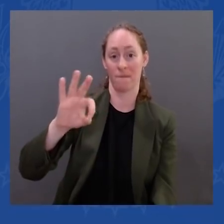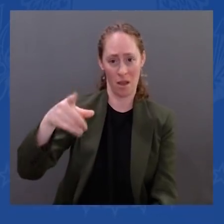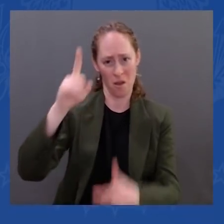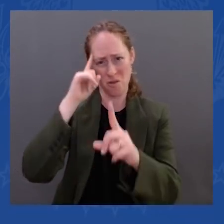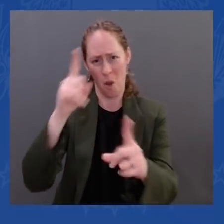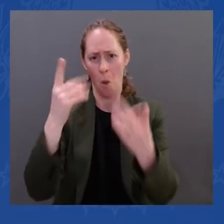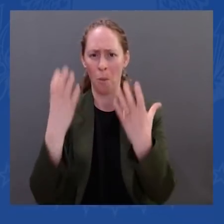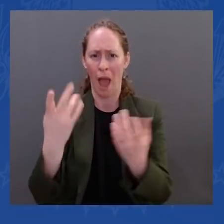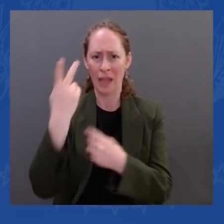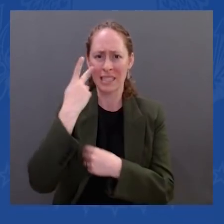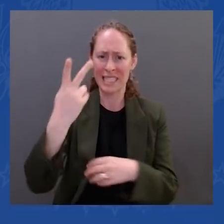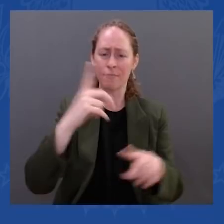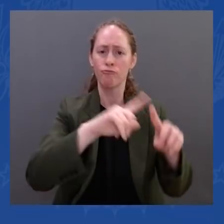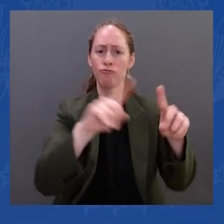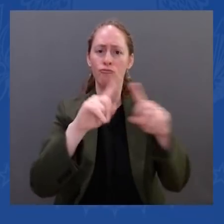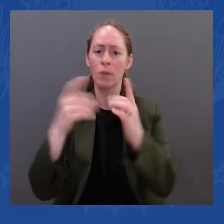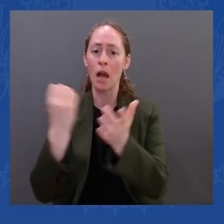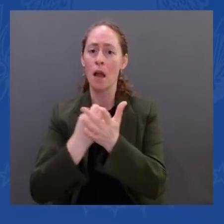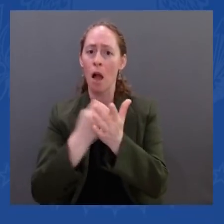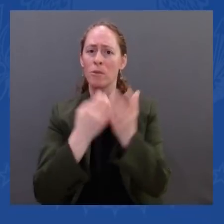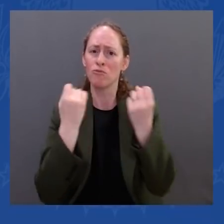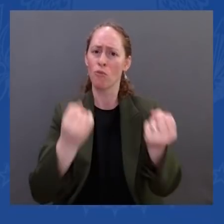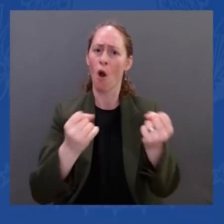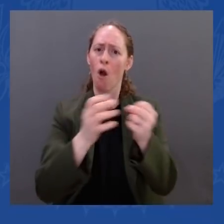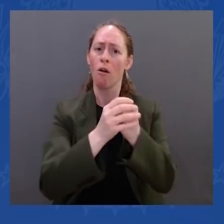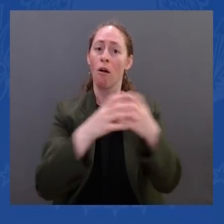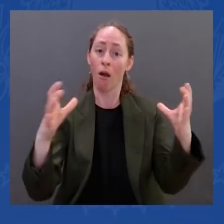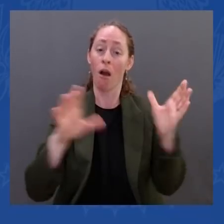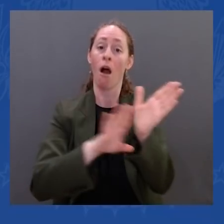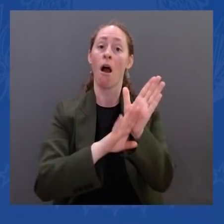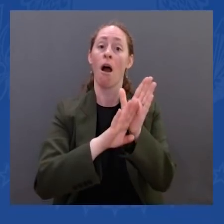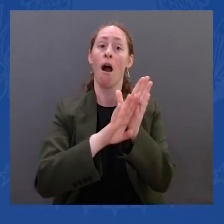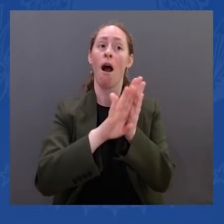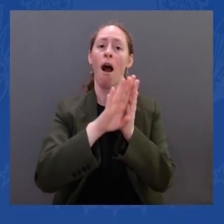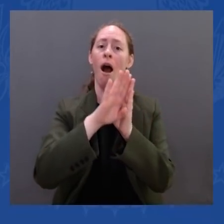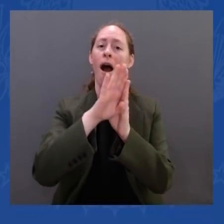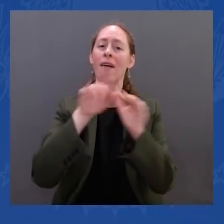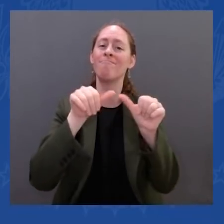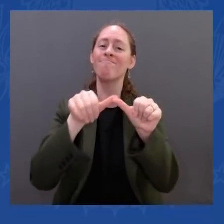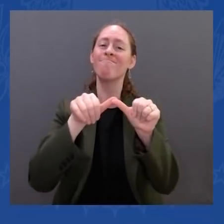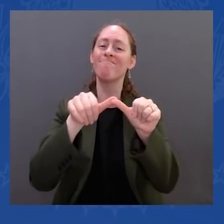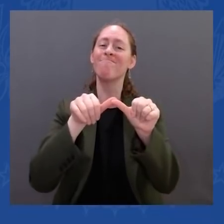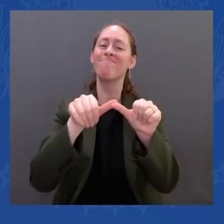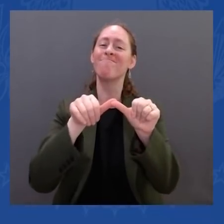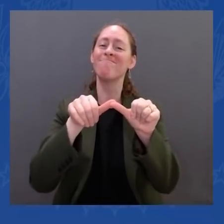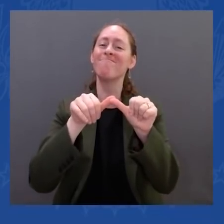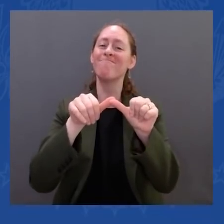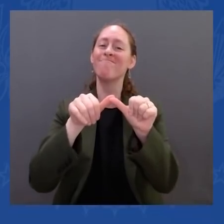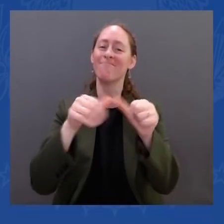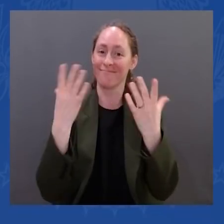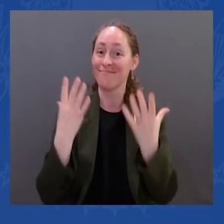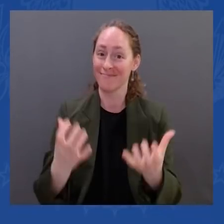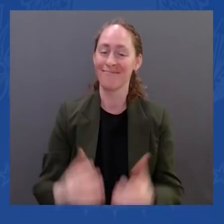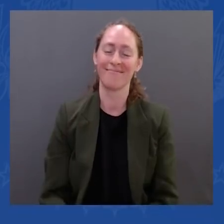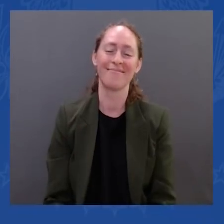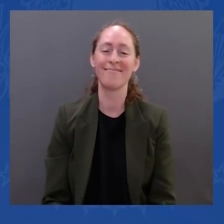In your question, you asked about the concern